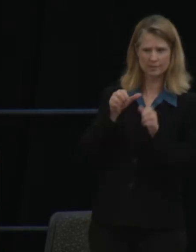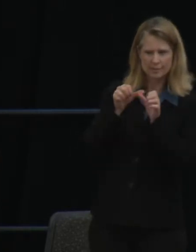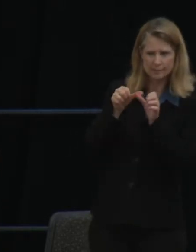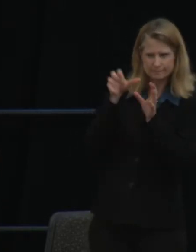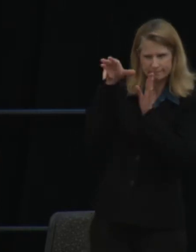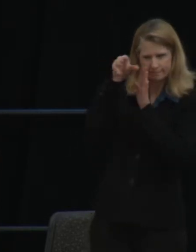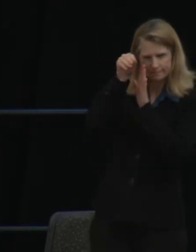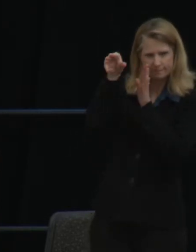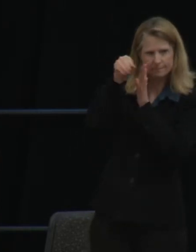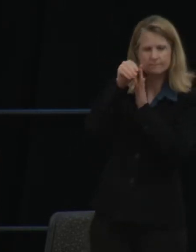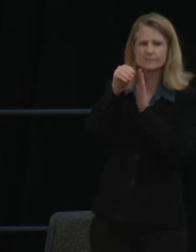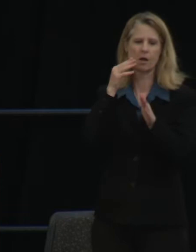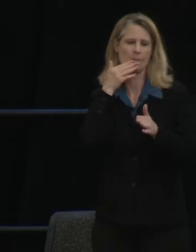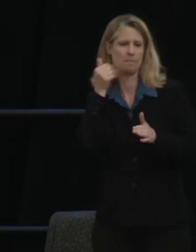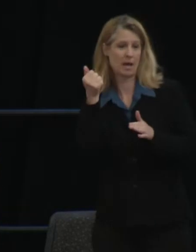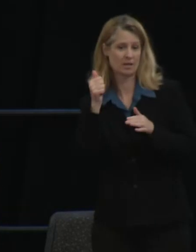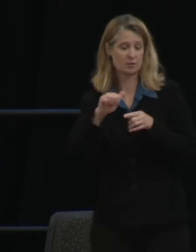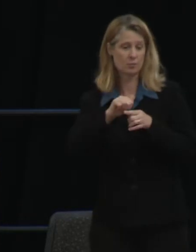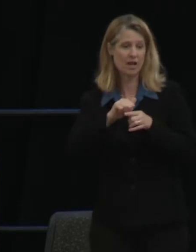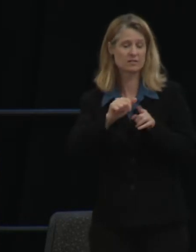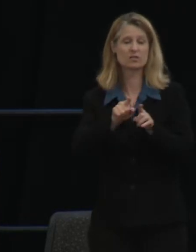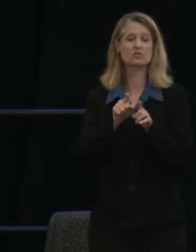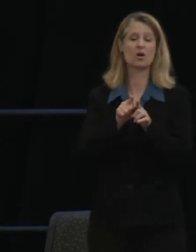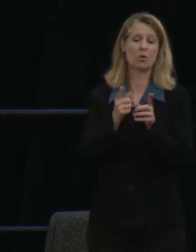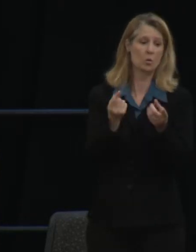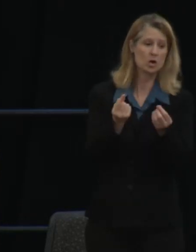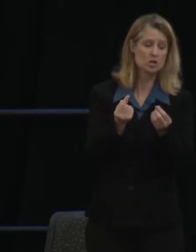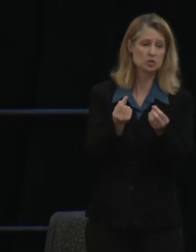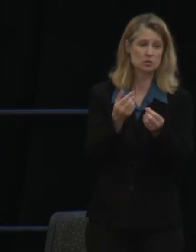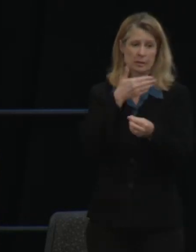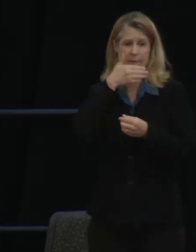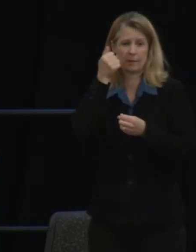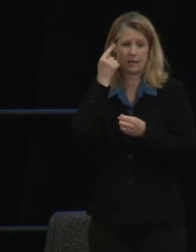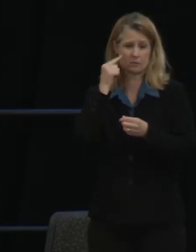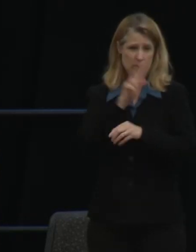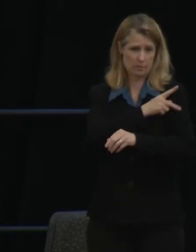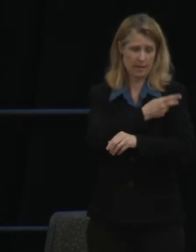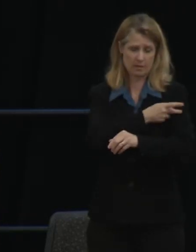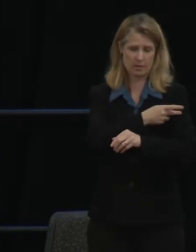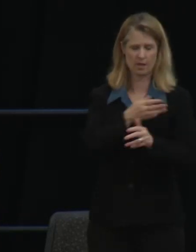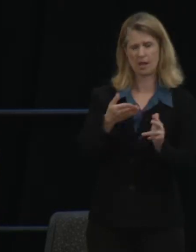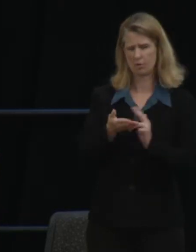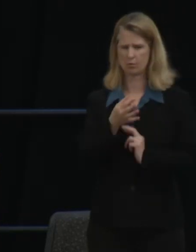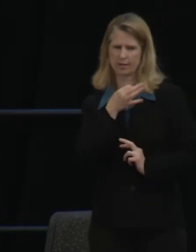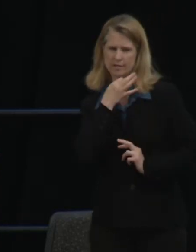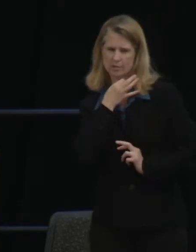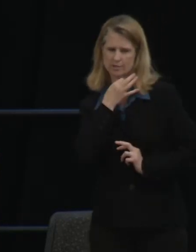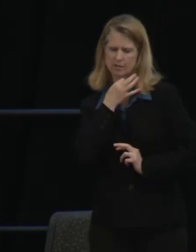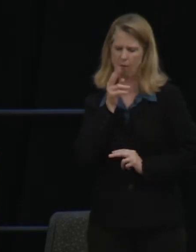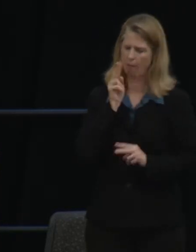about best practices, and evidence based care, through your curiosity to look for gaps in your